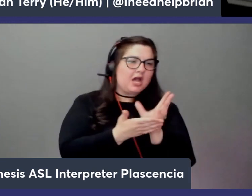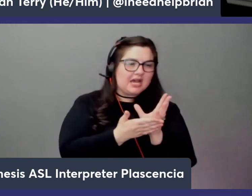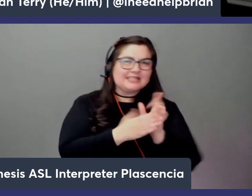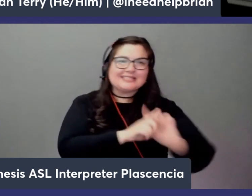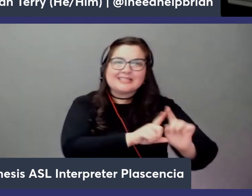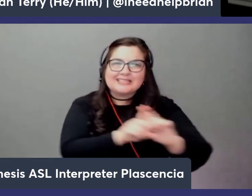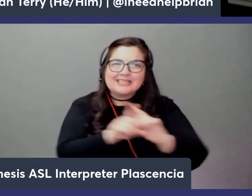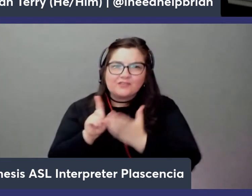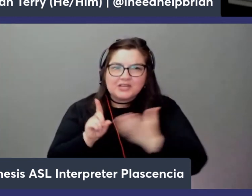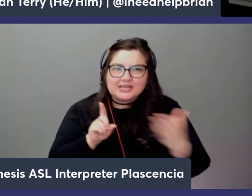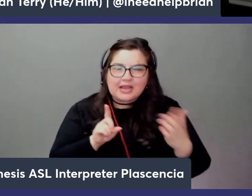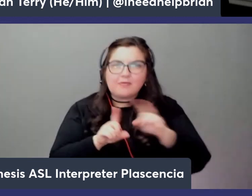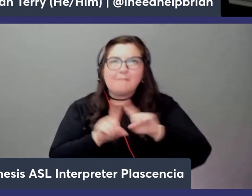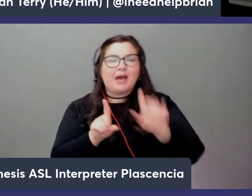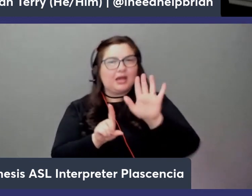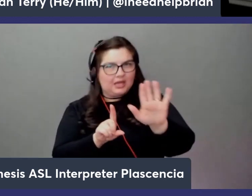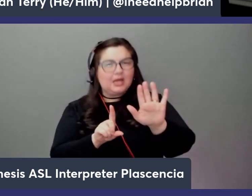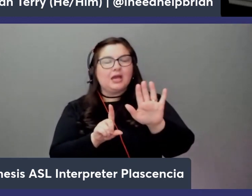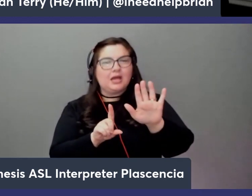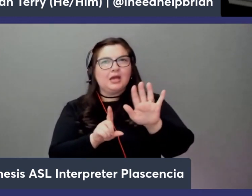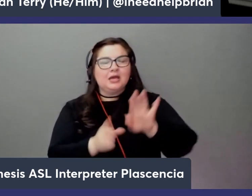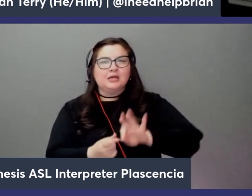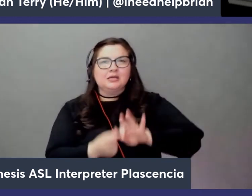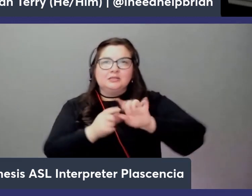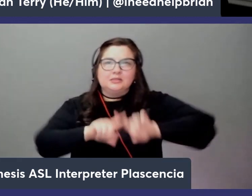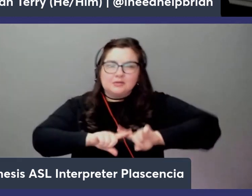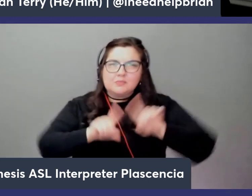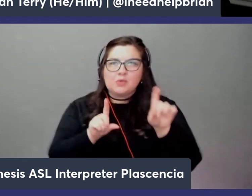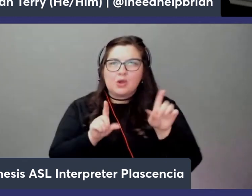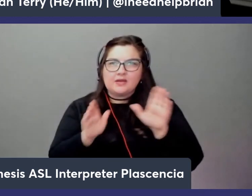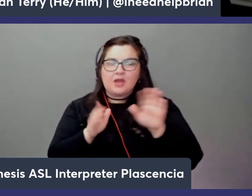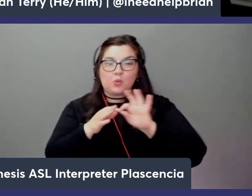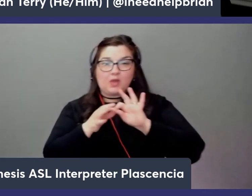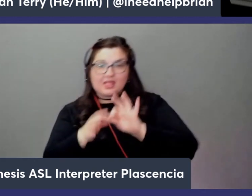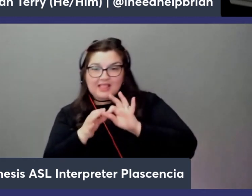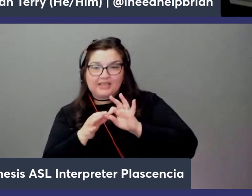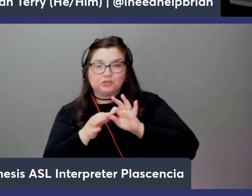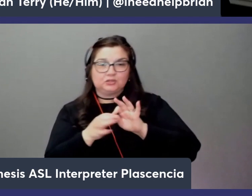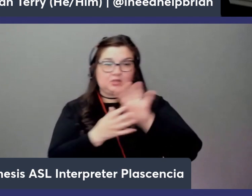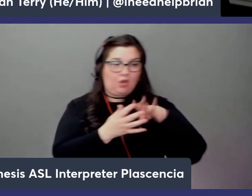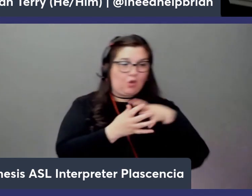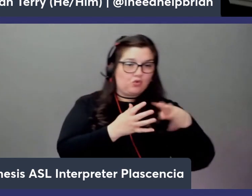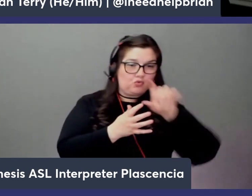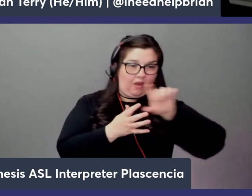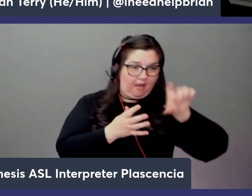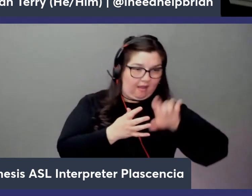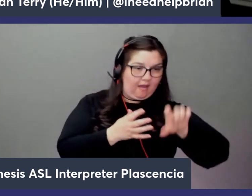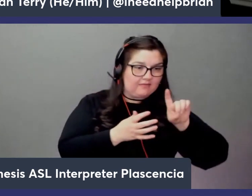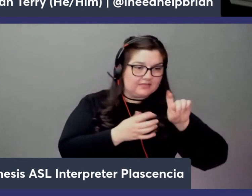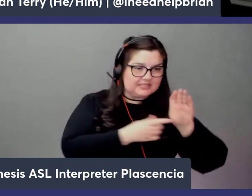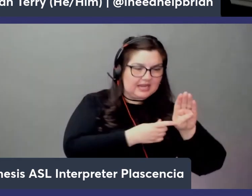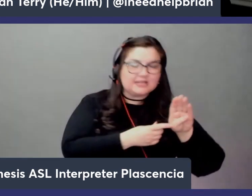One of the key differences between relational that most people are aware of in graph databases is the fact that in a relational database,